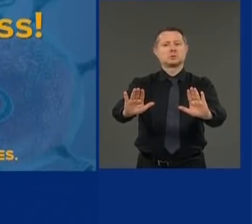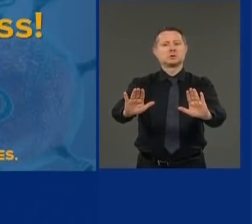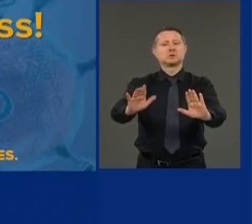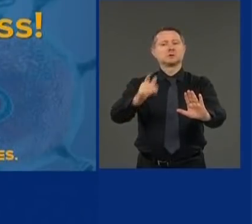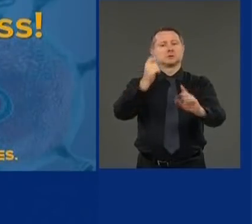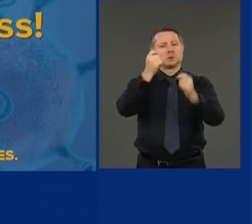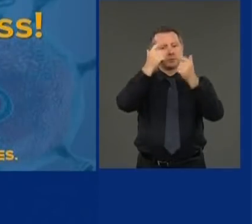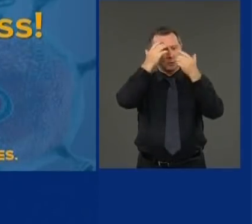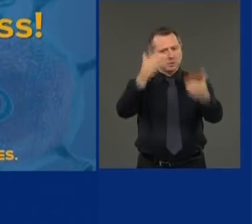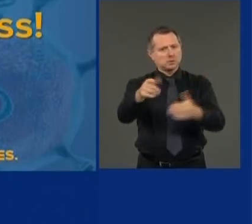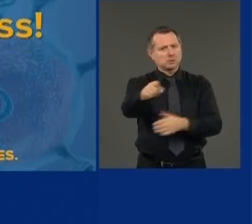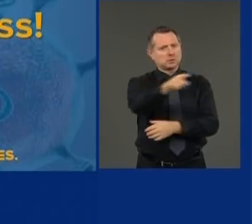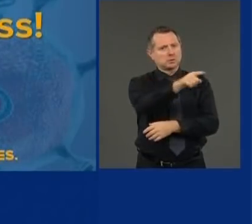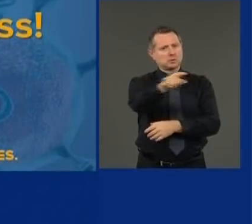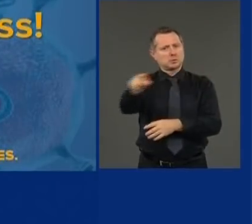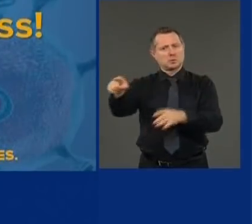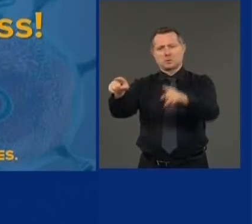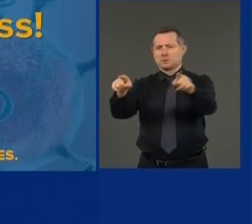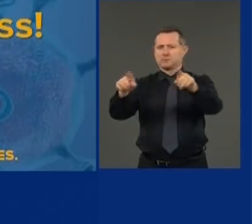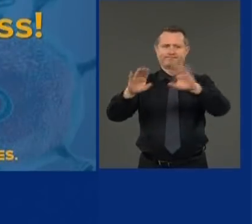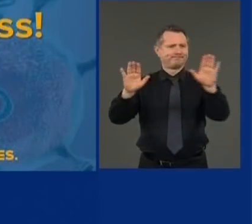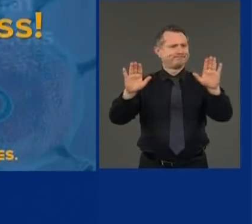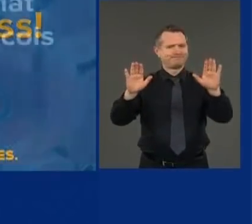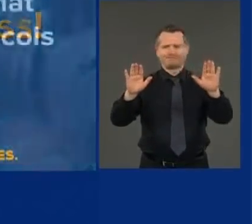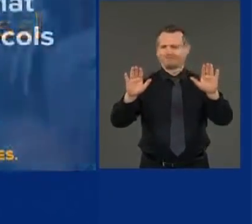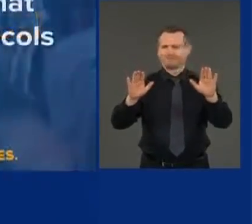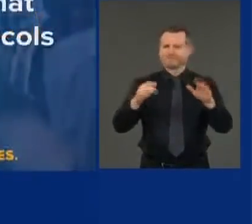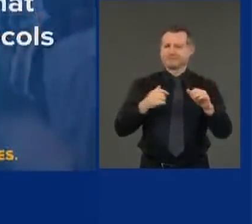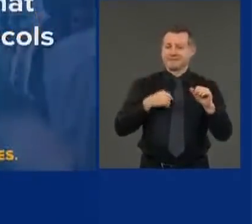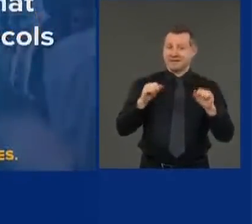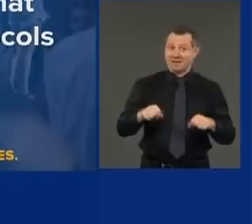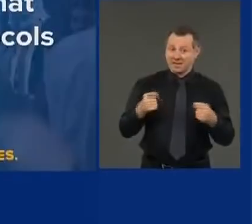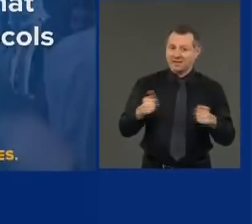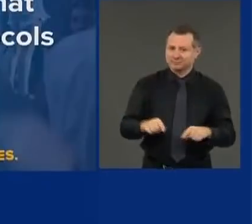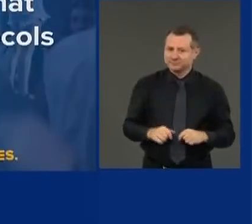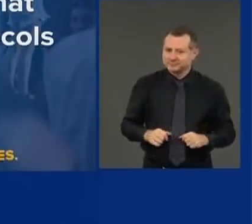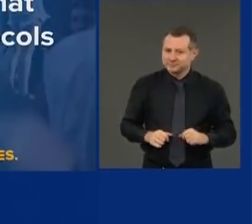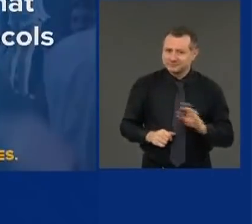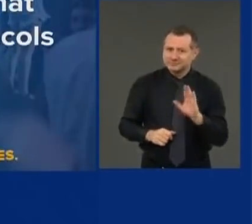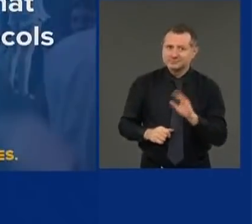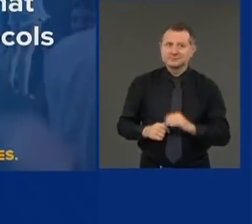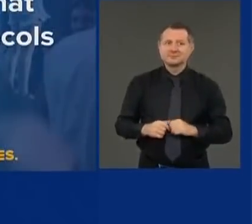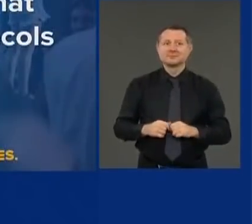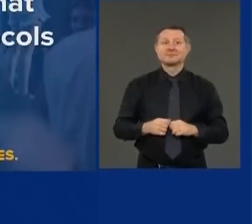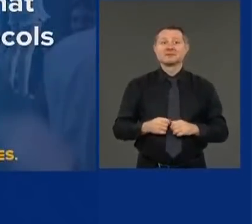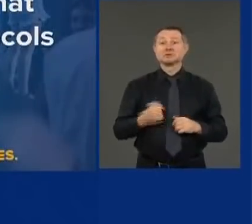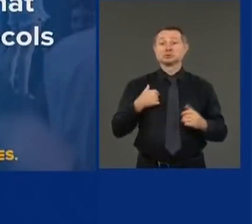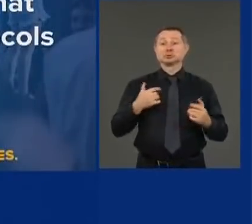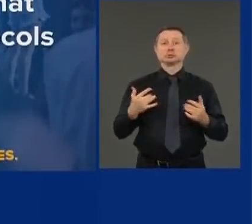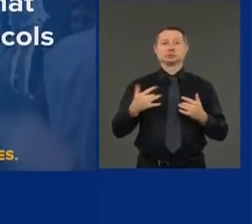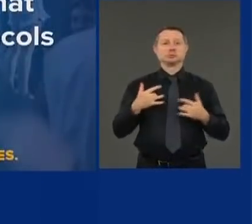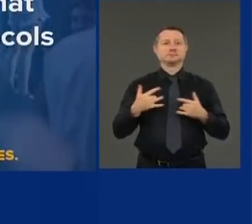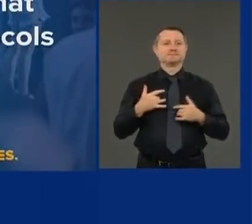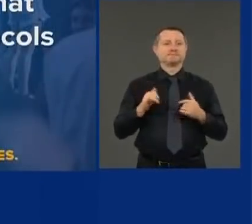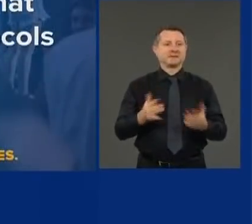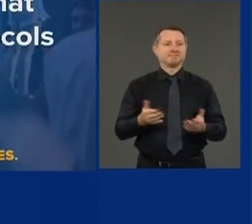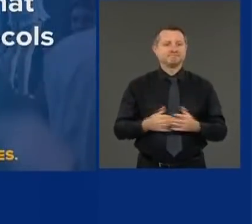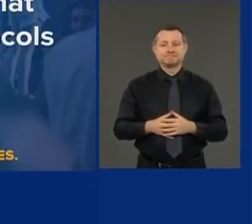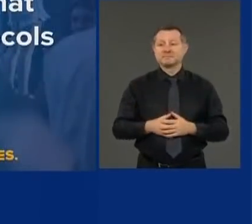EVERYTHING IS GREAT. WE GET COMPLACENT. WE GET COCKY, WE GET A LITTLE ARROGANT.